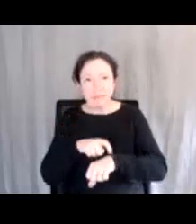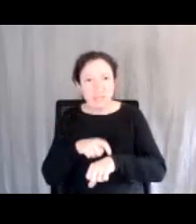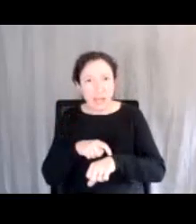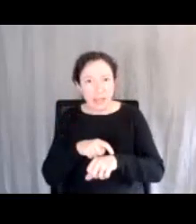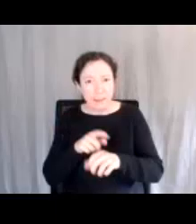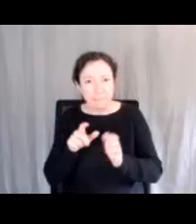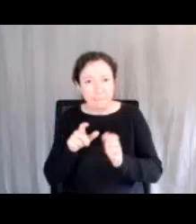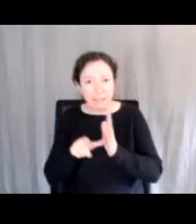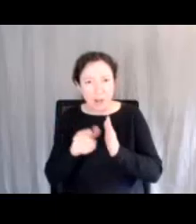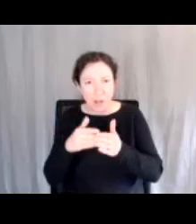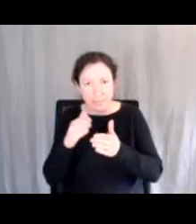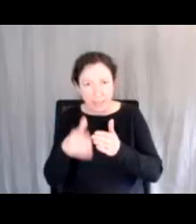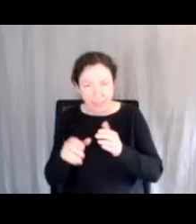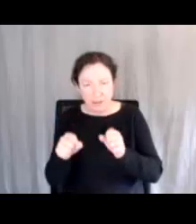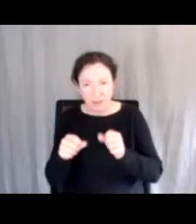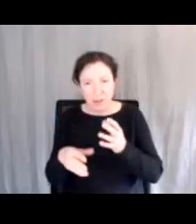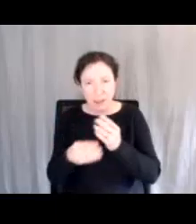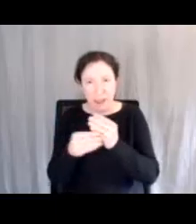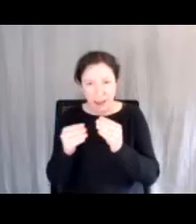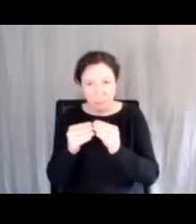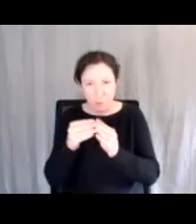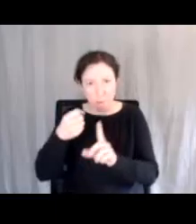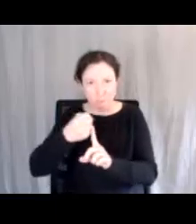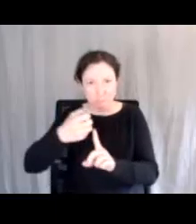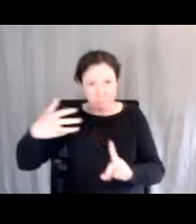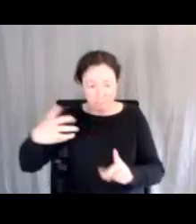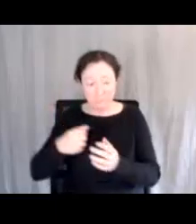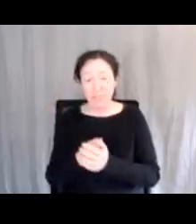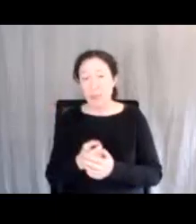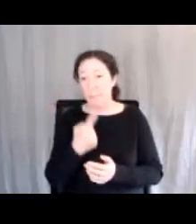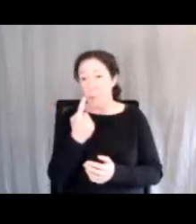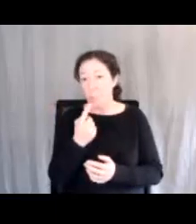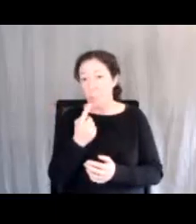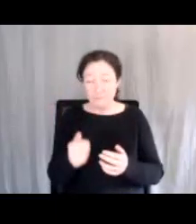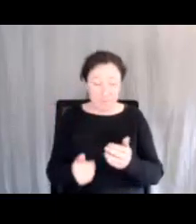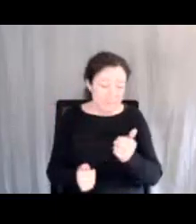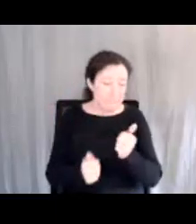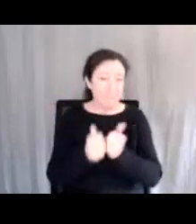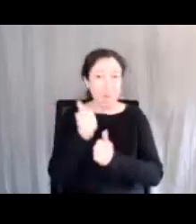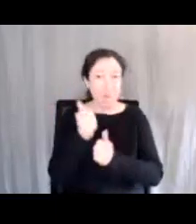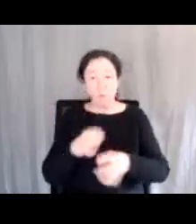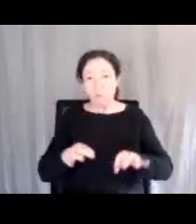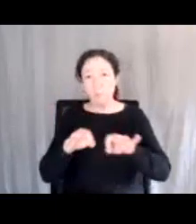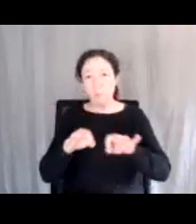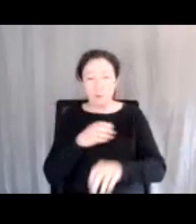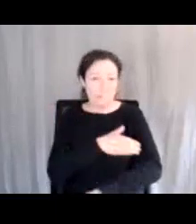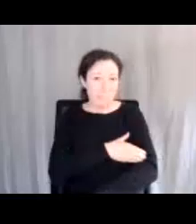And then one of the most effective and most powerful things you can do for yourself to get a continuous glucose monitor.